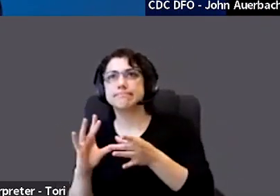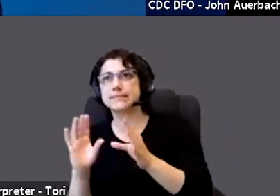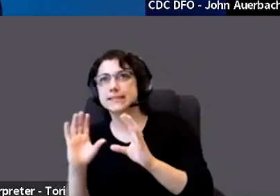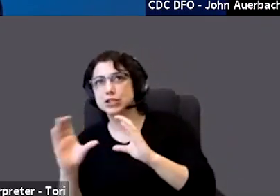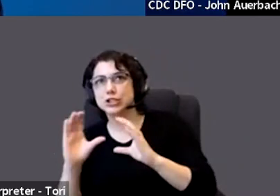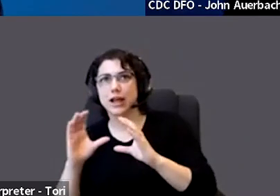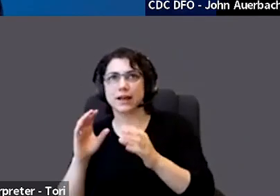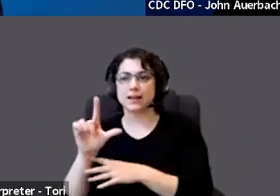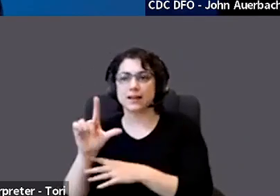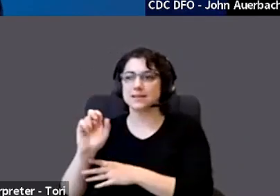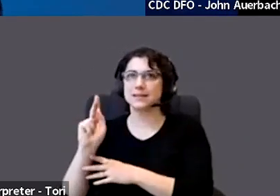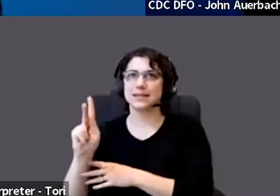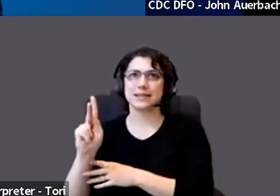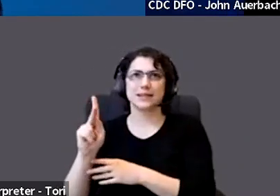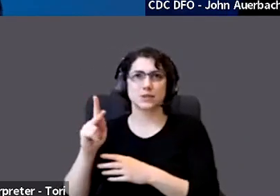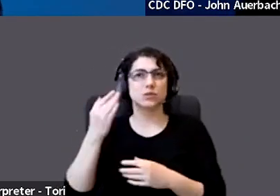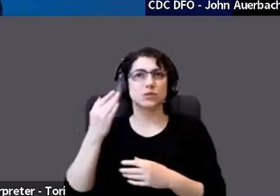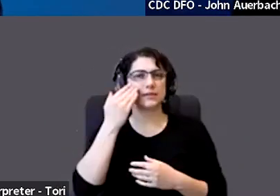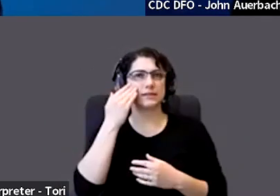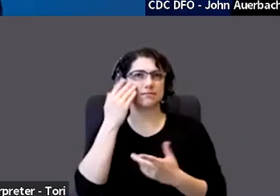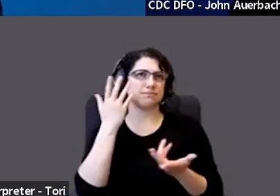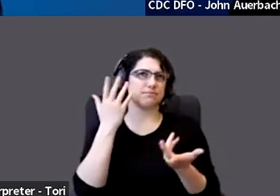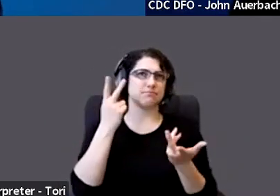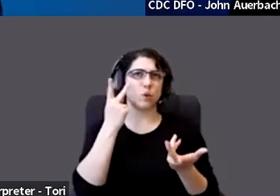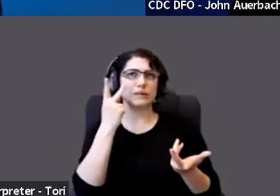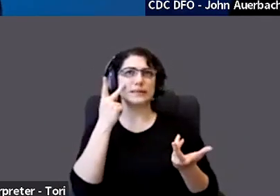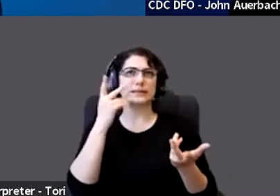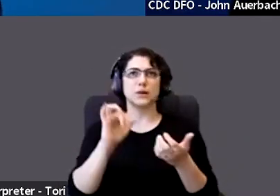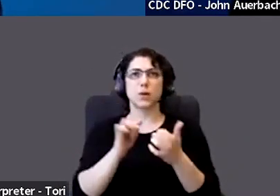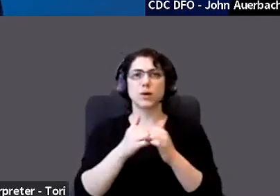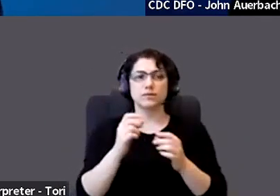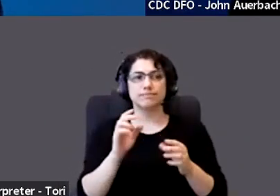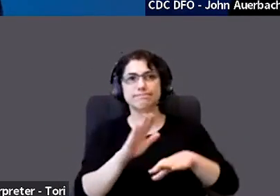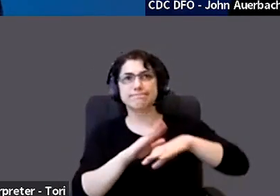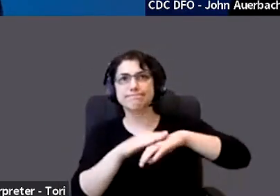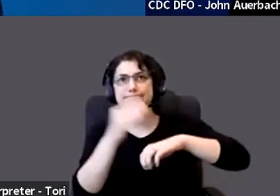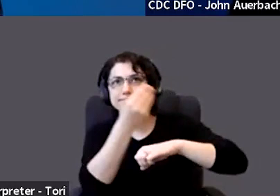But we would really encourage -- first off, all members of the ACD to the extent that you know